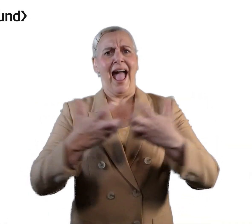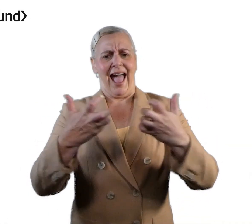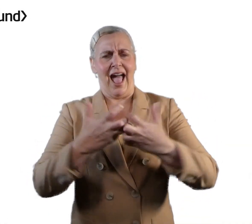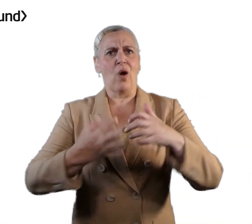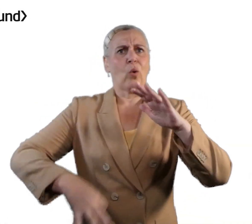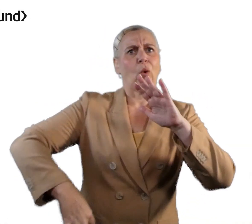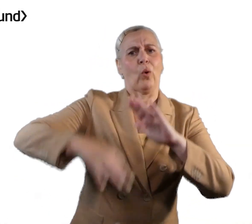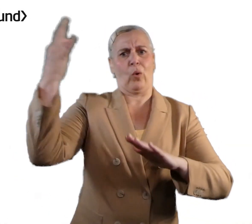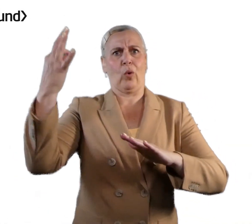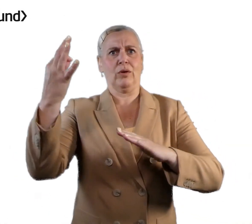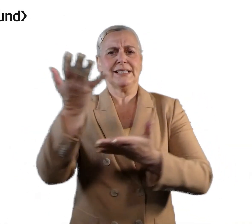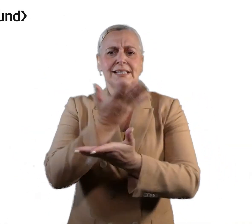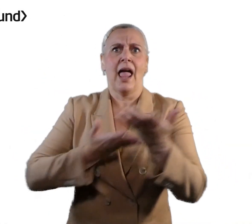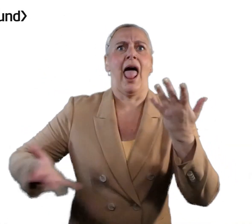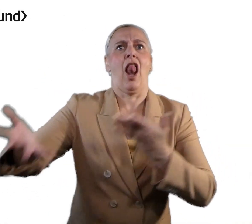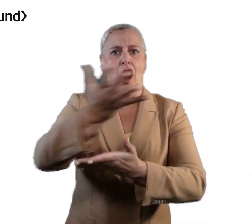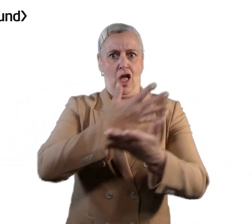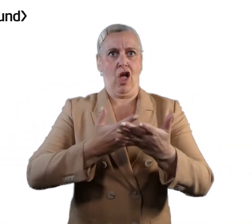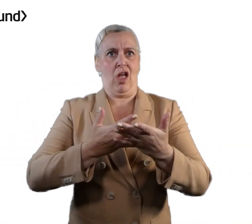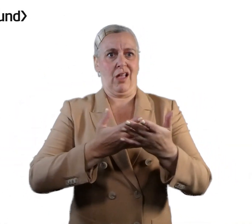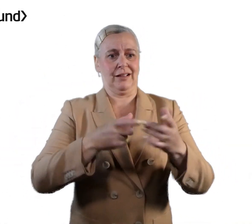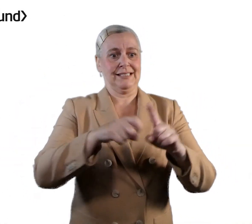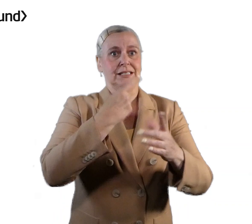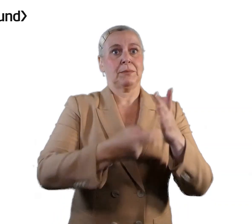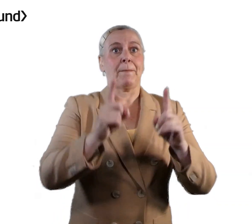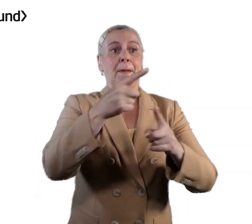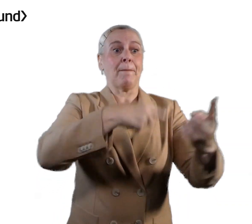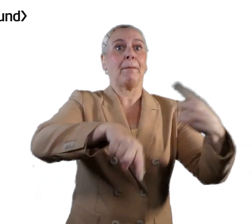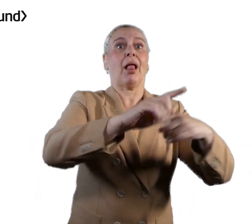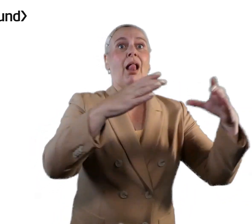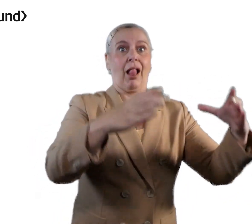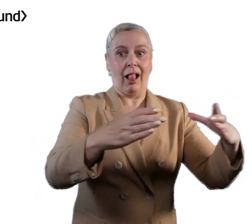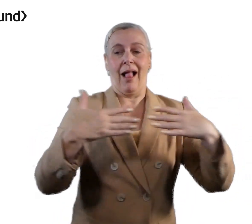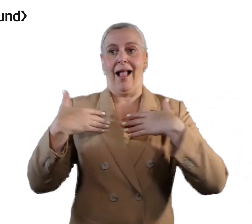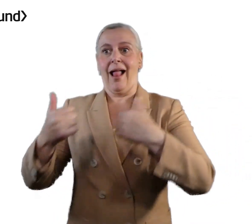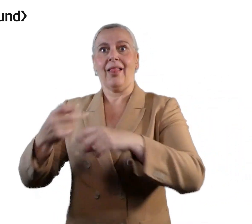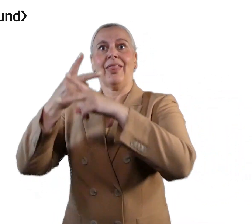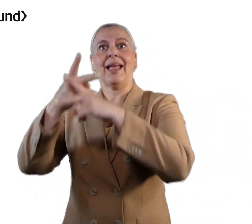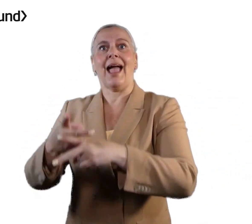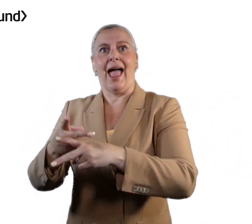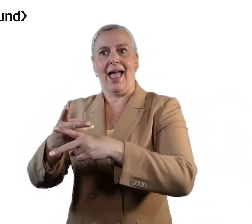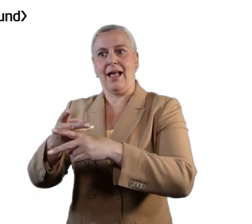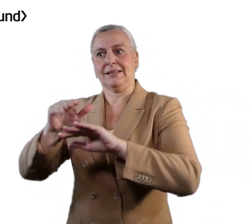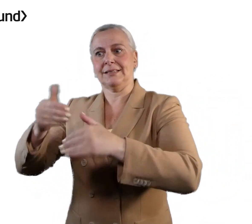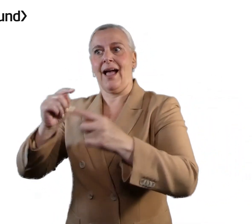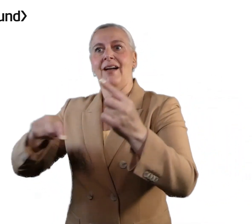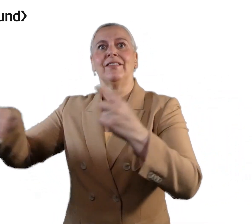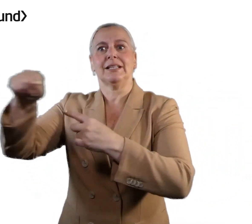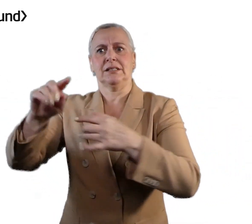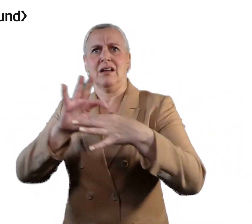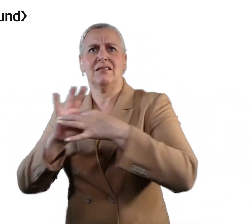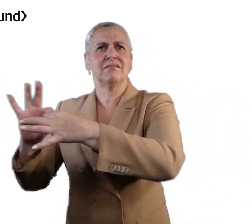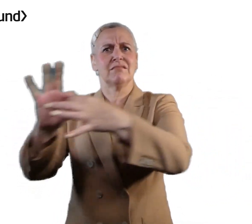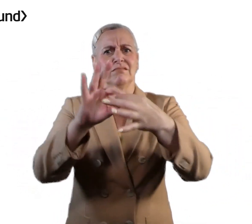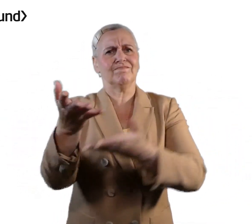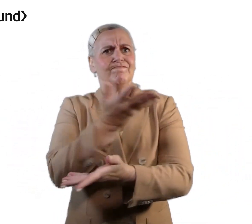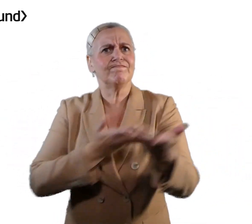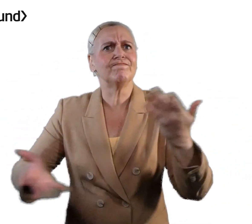How to improve dialogue between Disabled people and health and care services